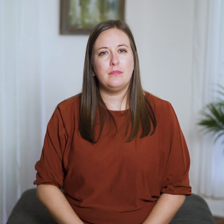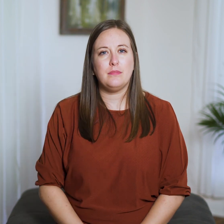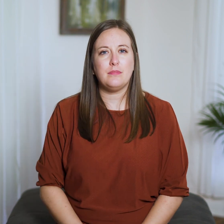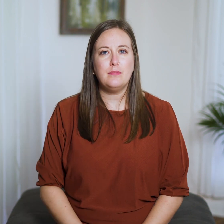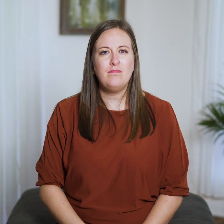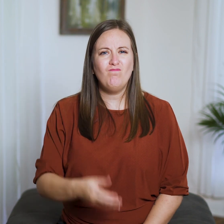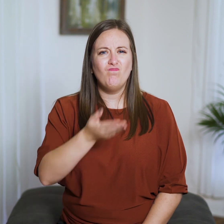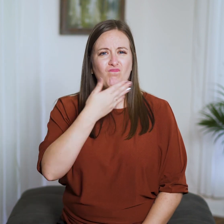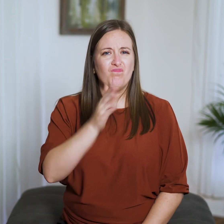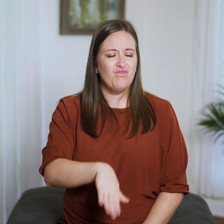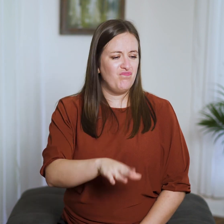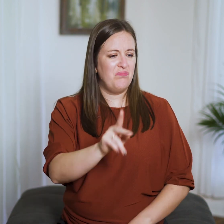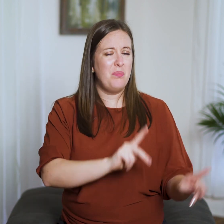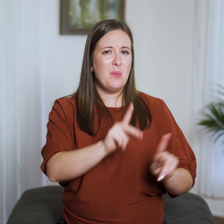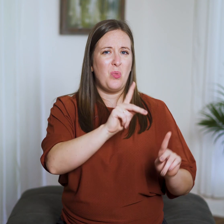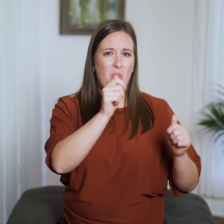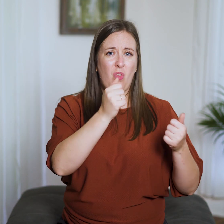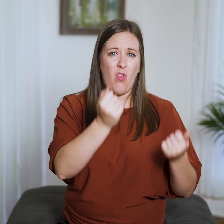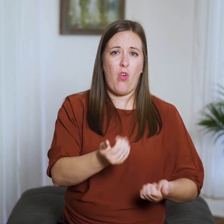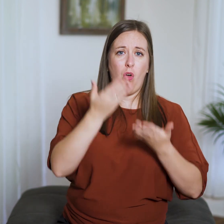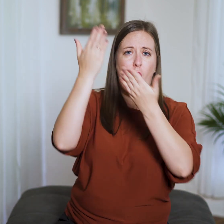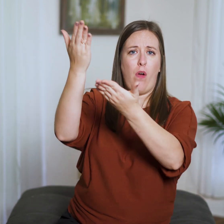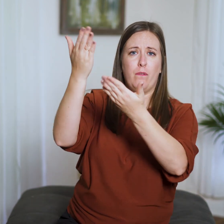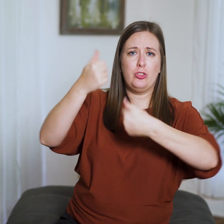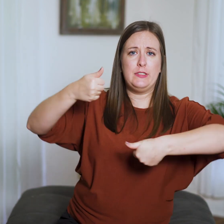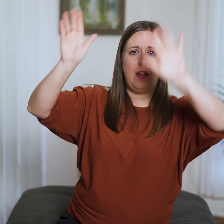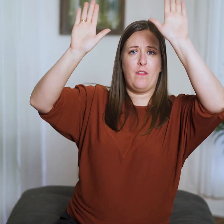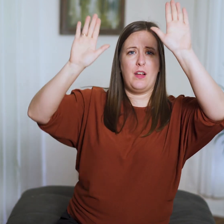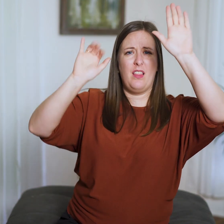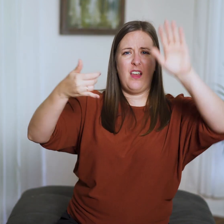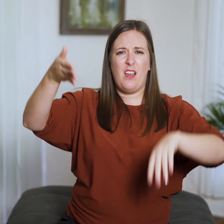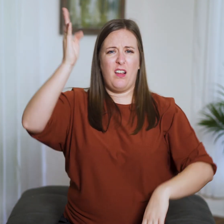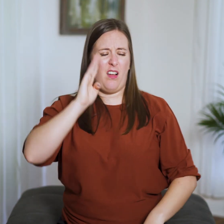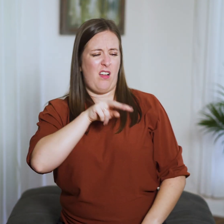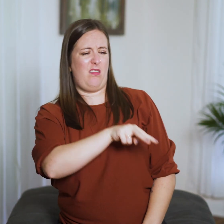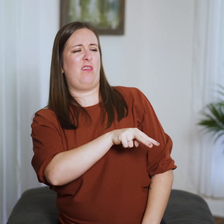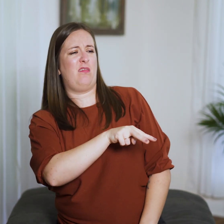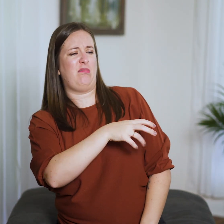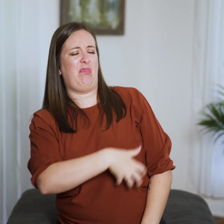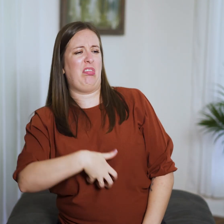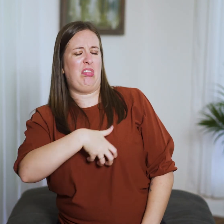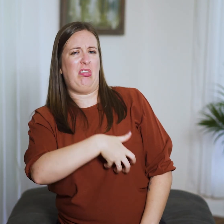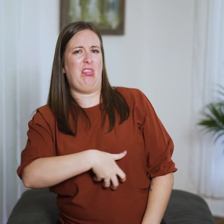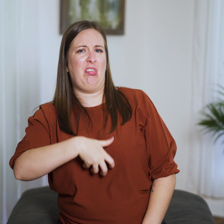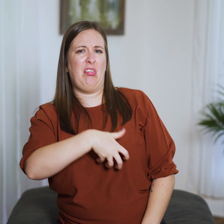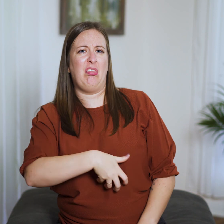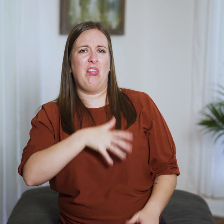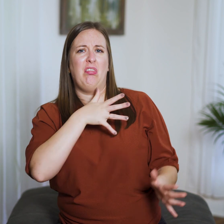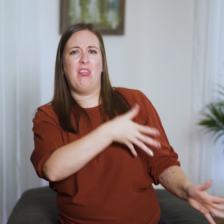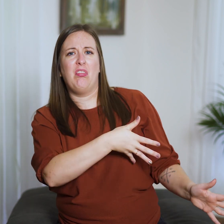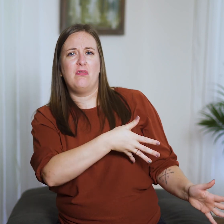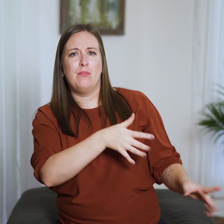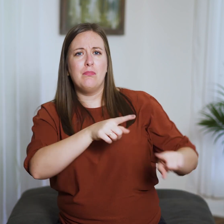“The sacrifice of the wicked is an abomination to the LORD,